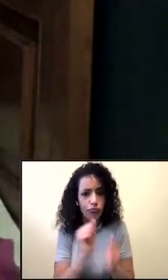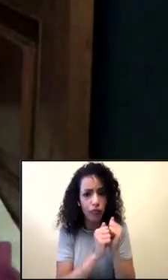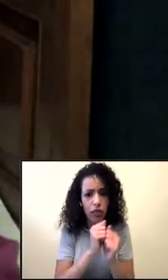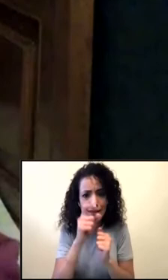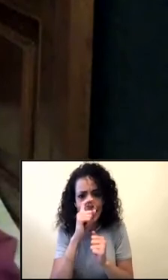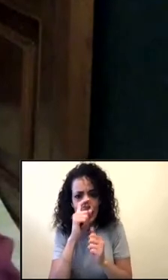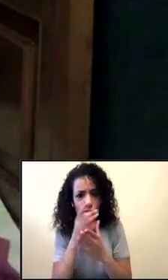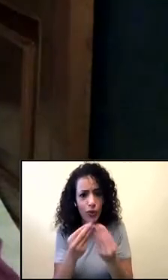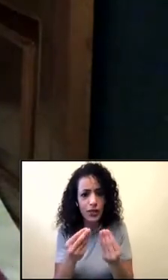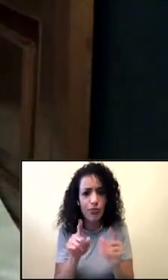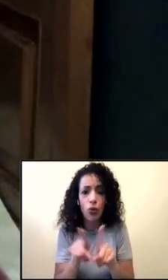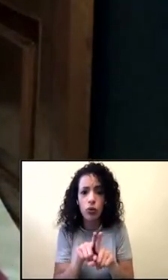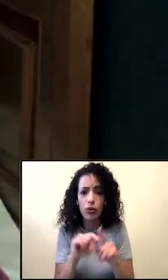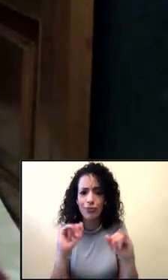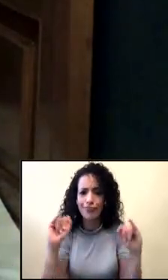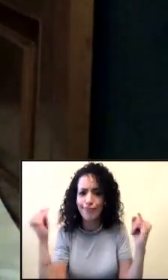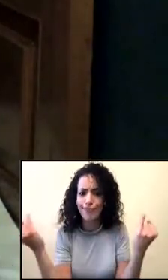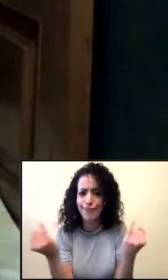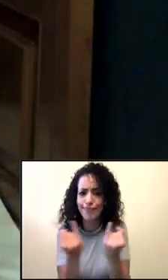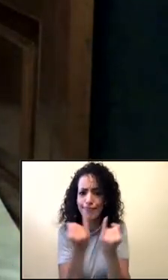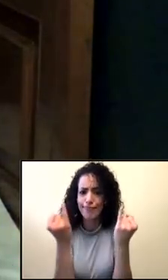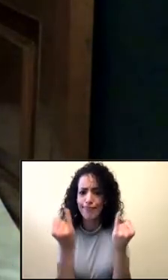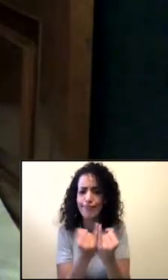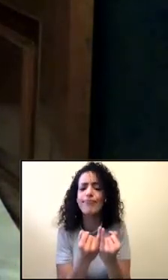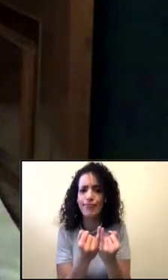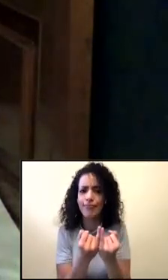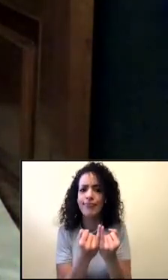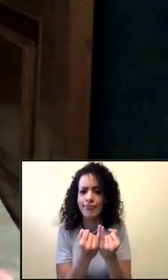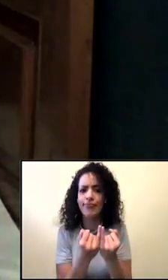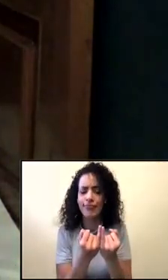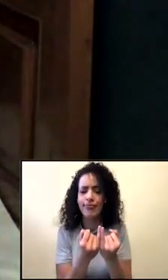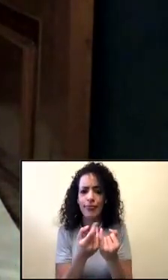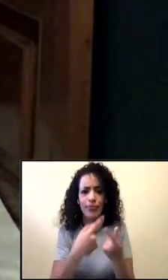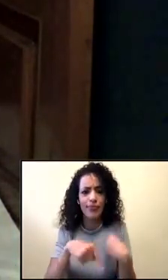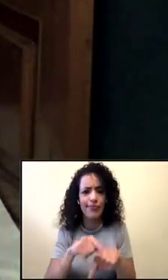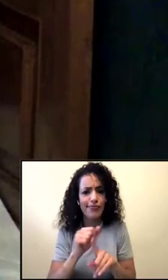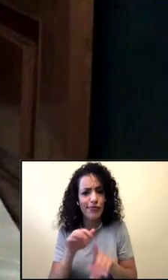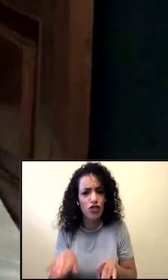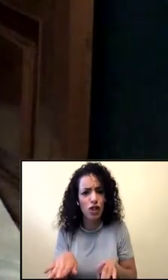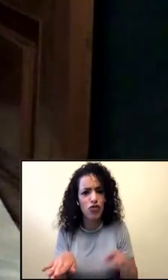enemies. And this is the notion that we, as children, grow up with in both countries. So